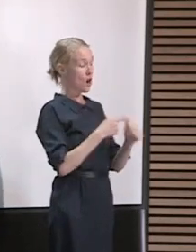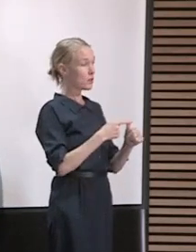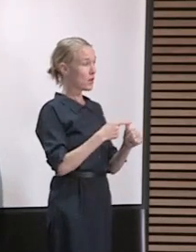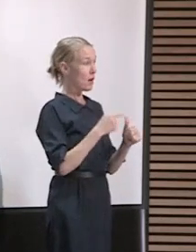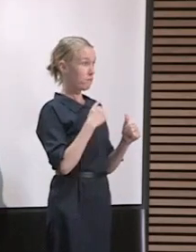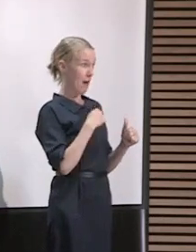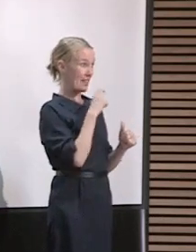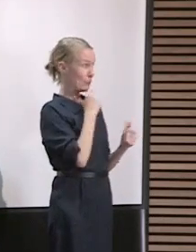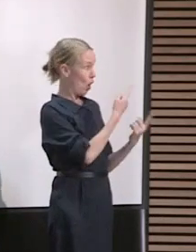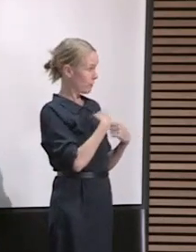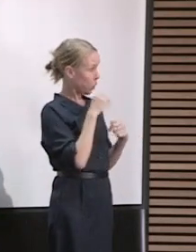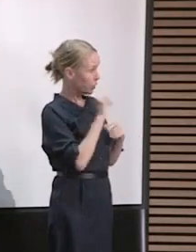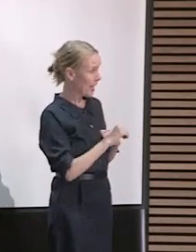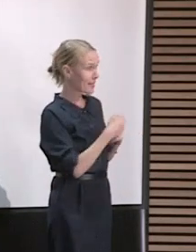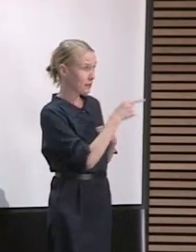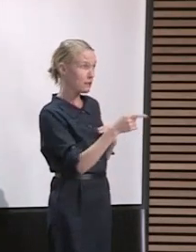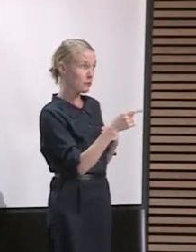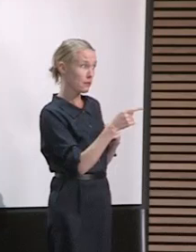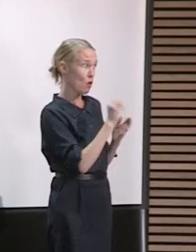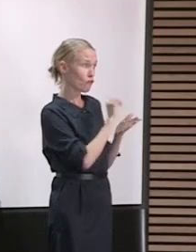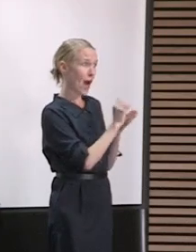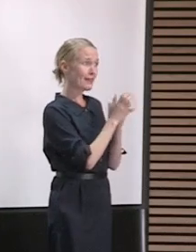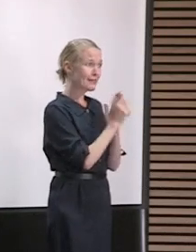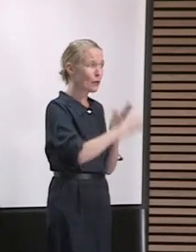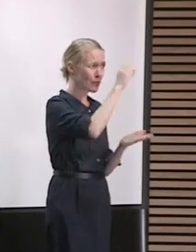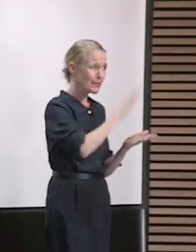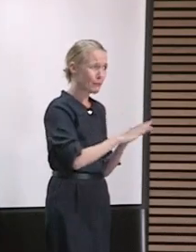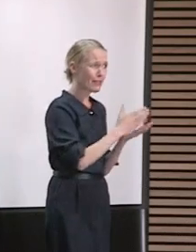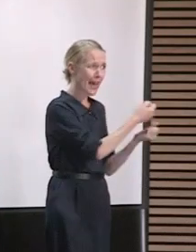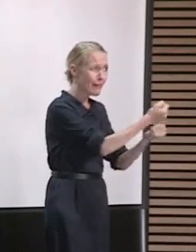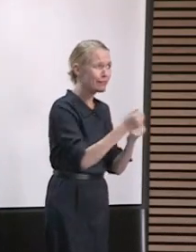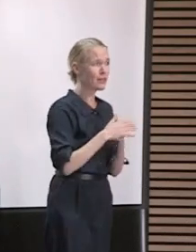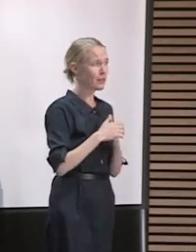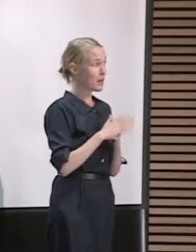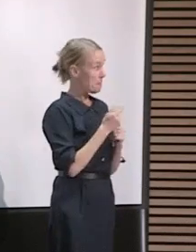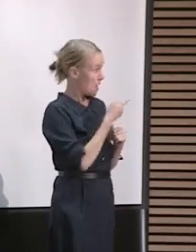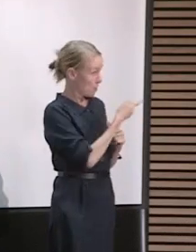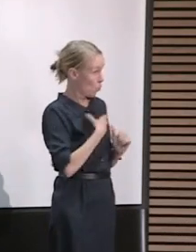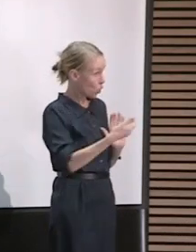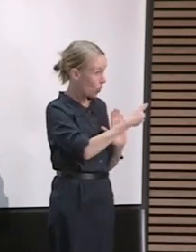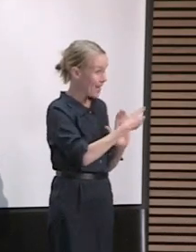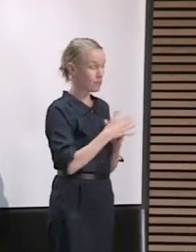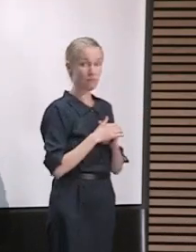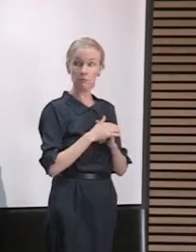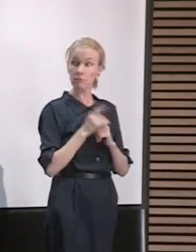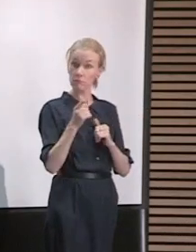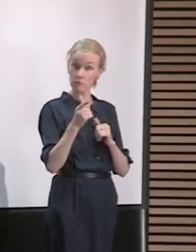to do that work? I believe that there is. The advice I have is that there is. Dr Bloomfield is more familiar with the detailed planning in